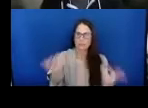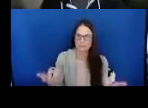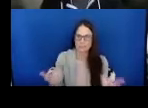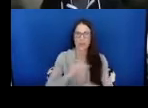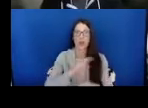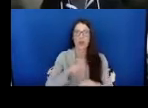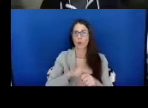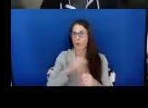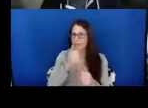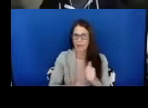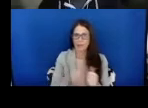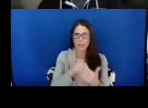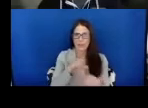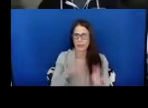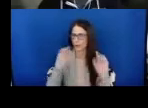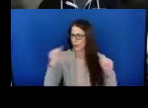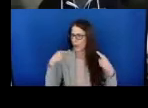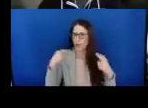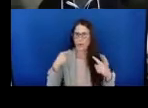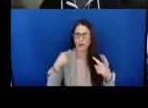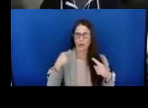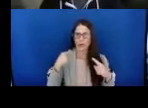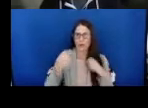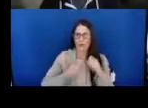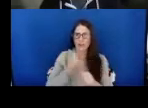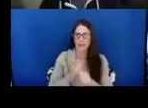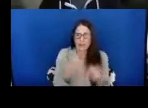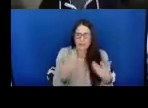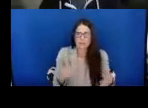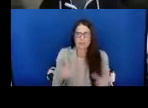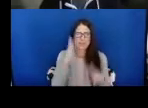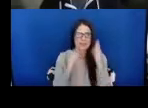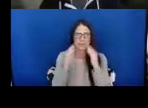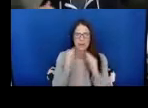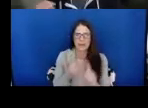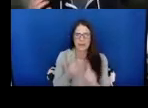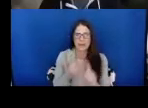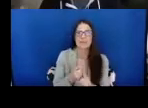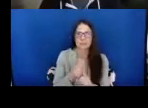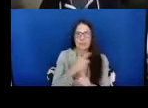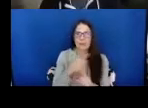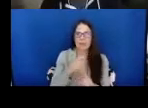year has been impacted by covered in the pandemic. 16:17:33 But as we've seen as the quotation